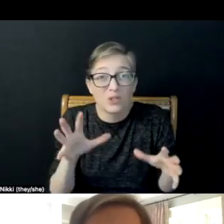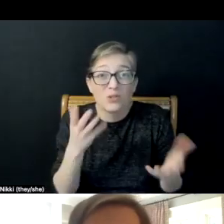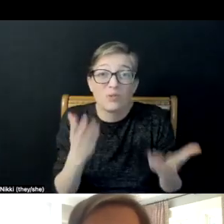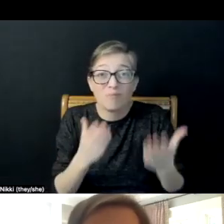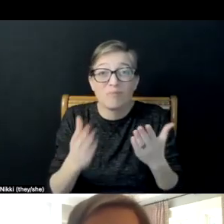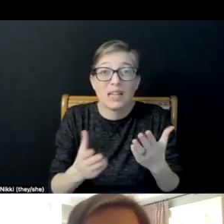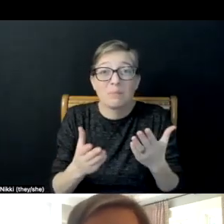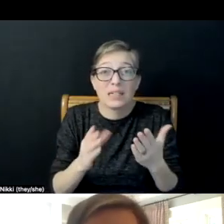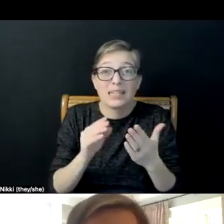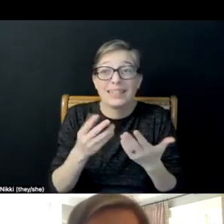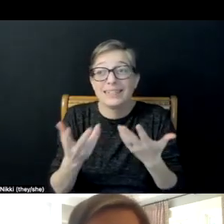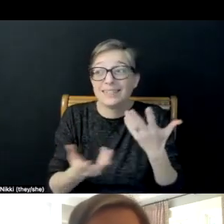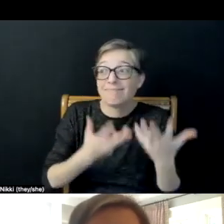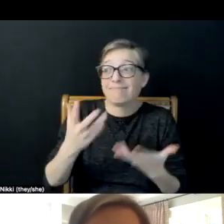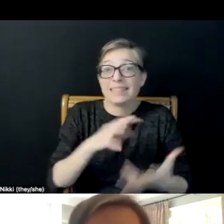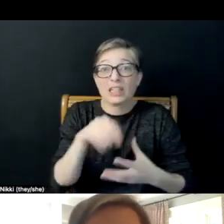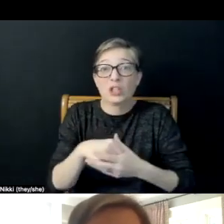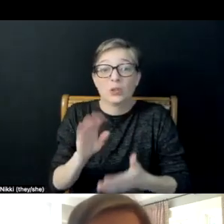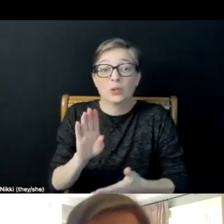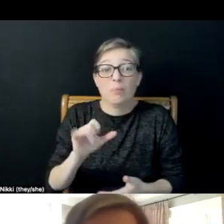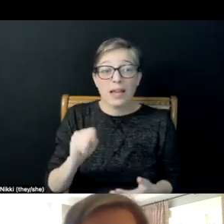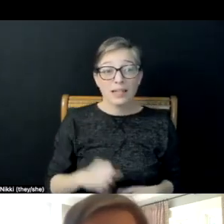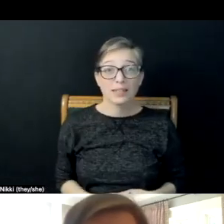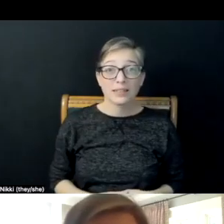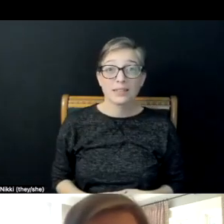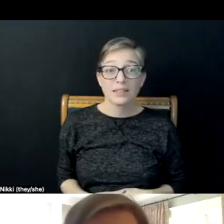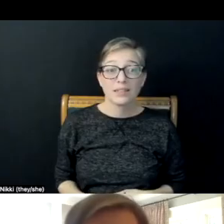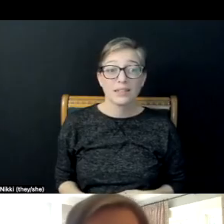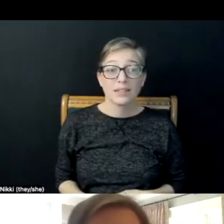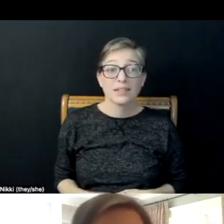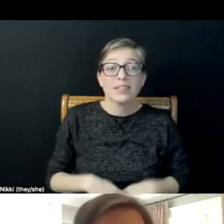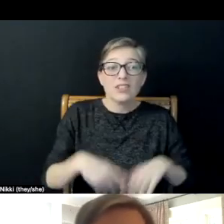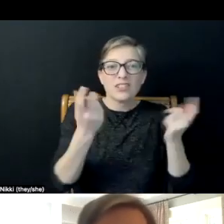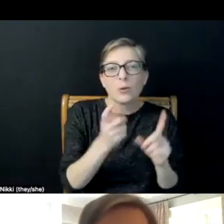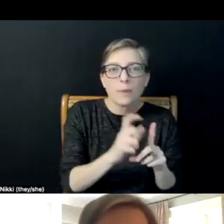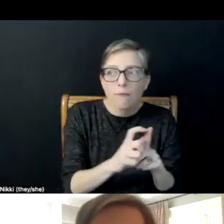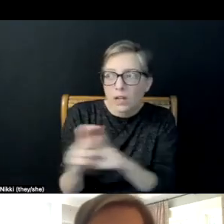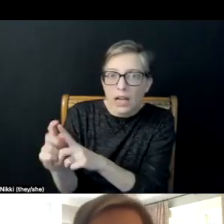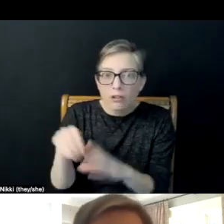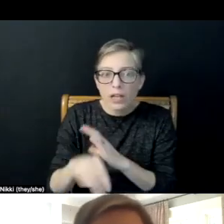the vernacular in medicine is laden with ableism. I mean, just think of the words, risk,